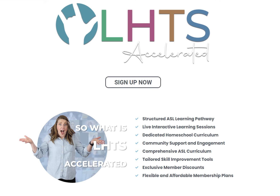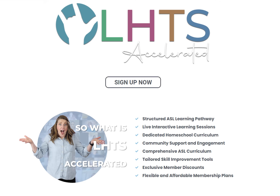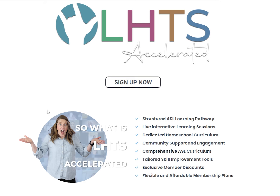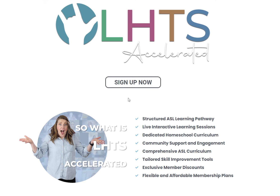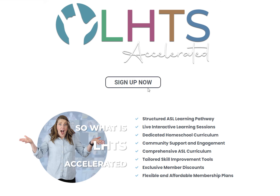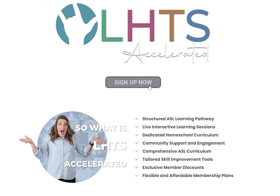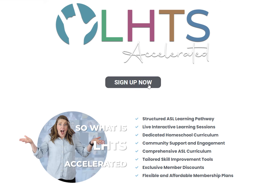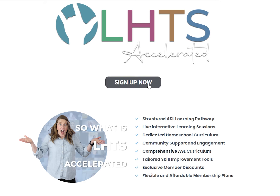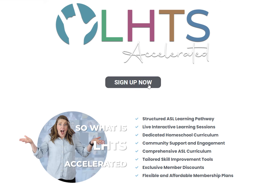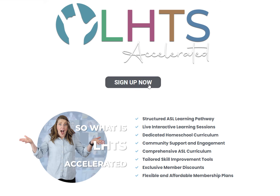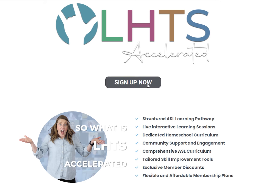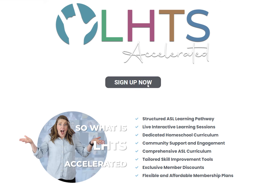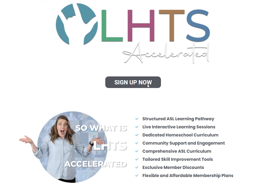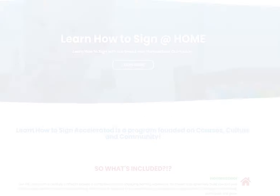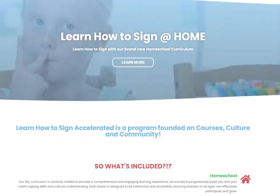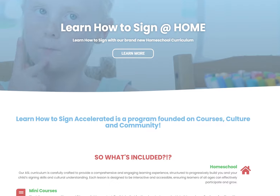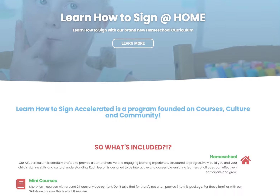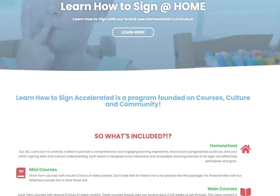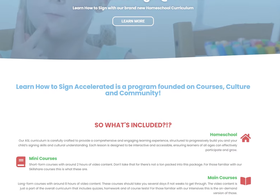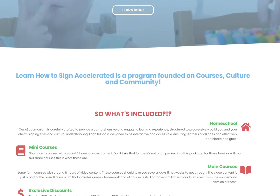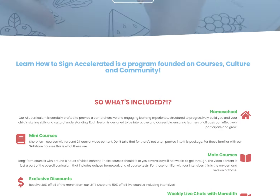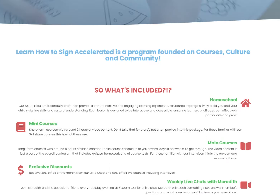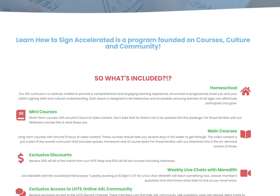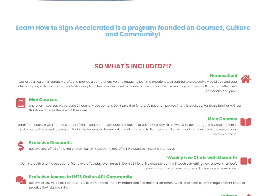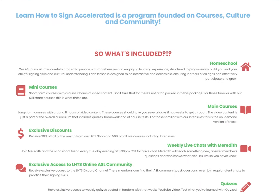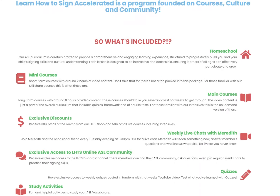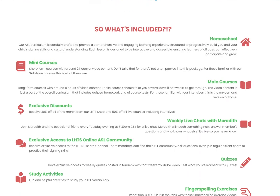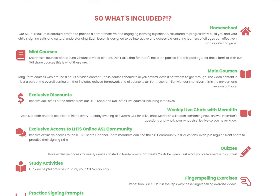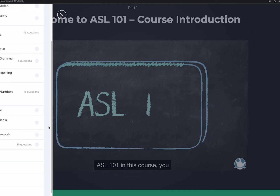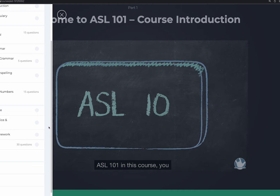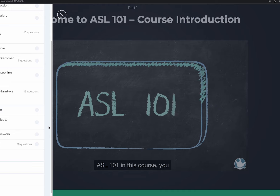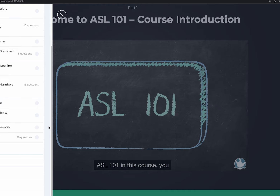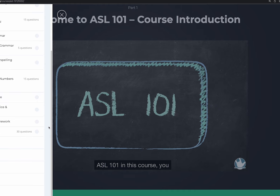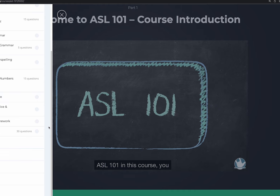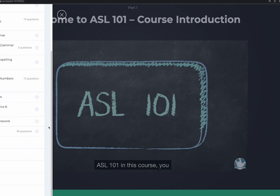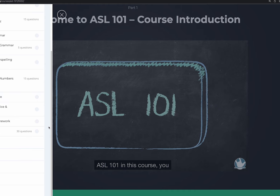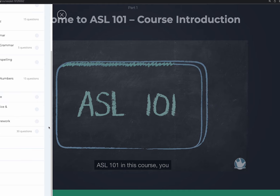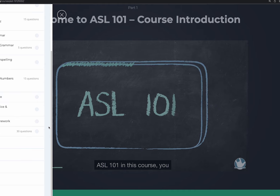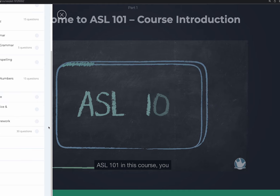Learn how to sign. Accelerated is packed full of valuable courses, exercises,